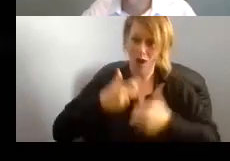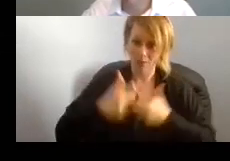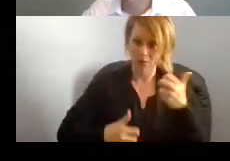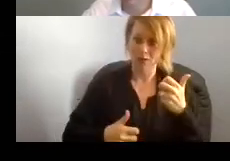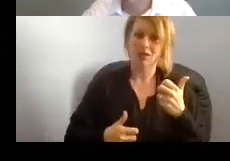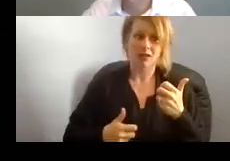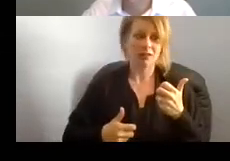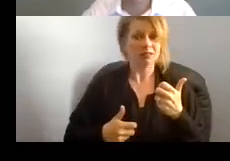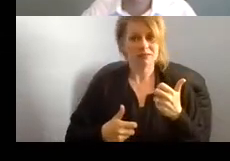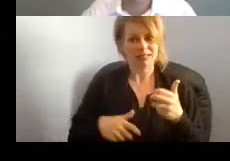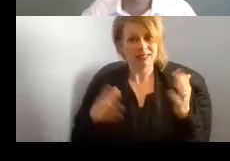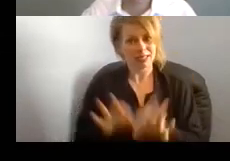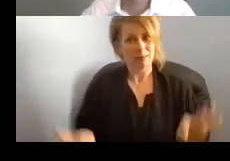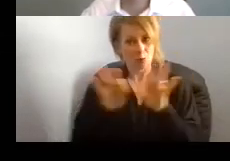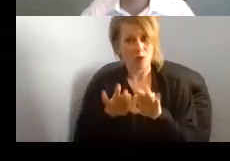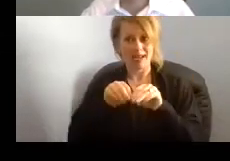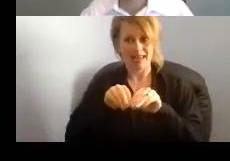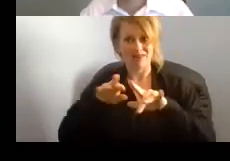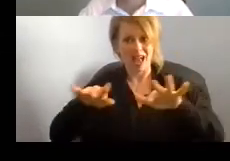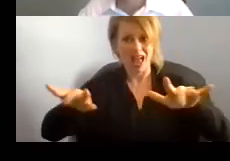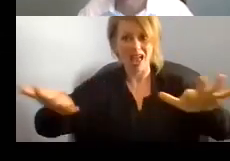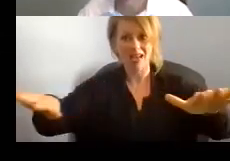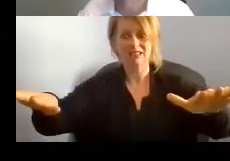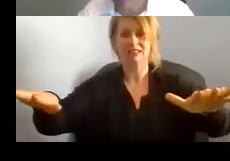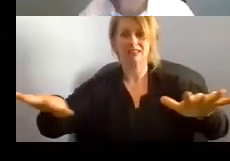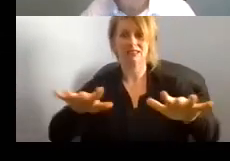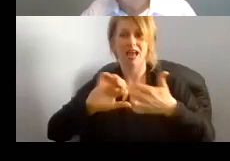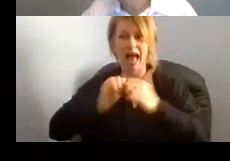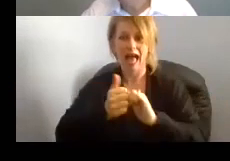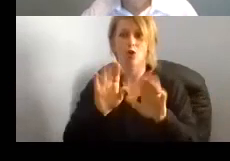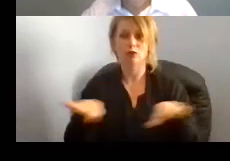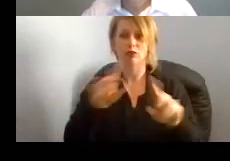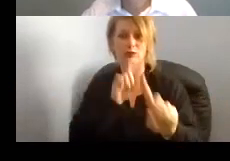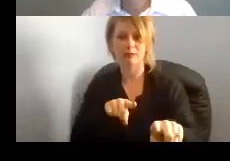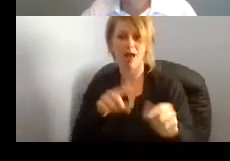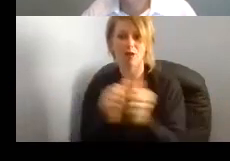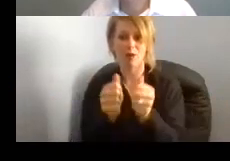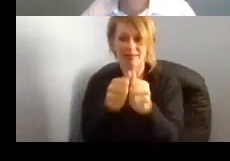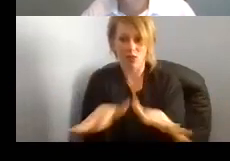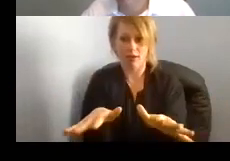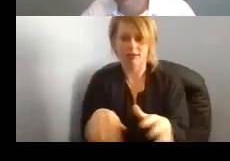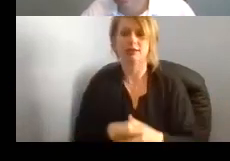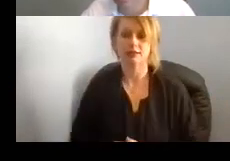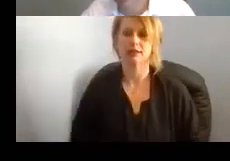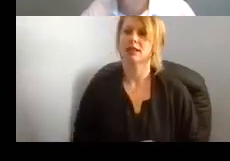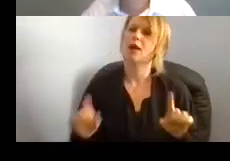does affect how children respond to loss. But in terms of talking specifically